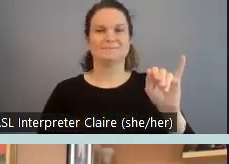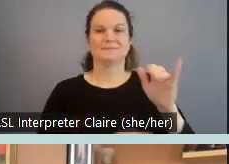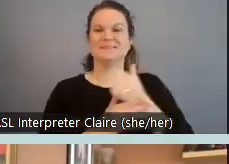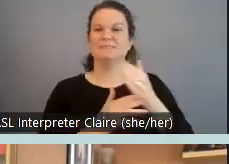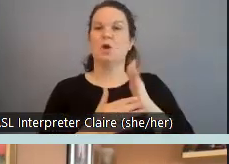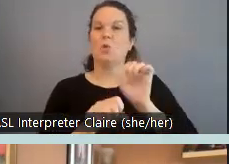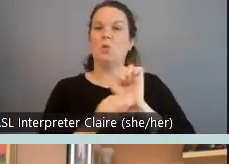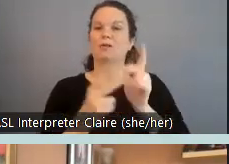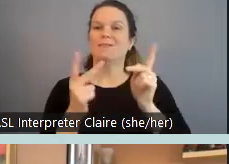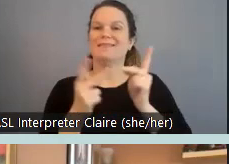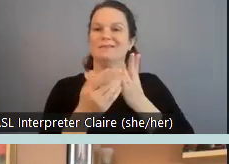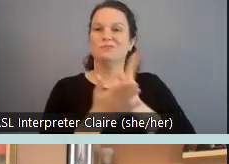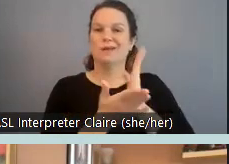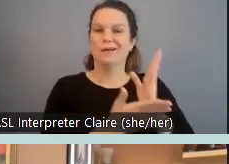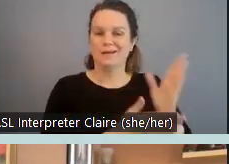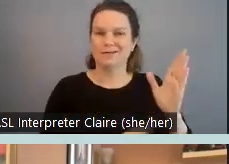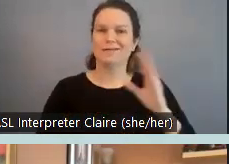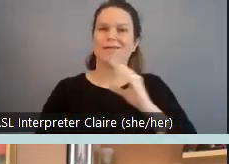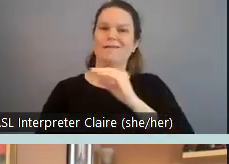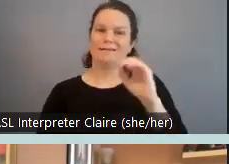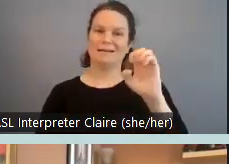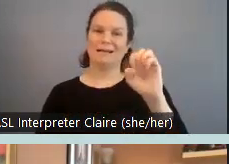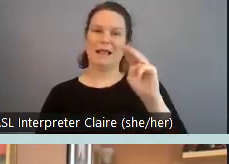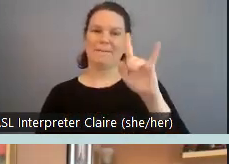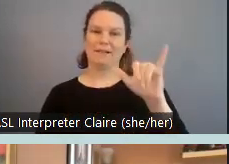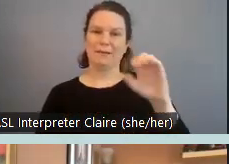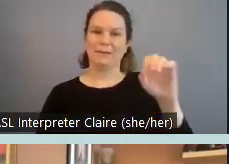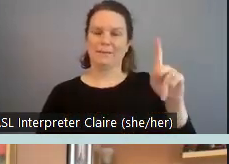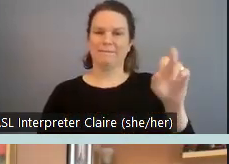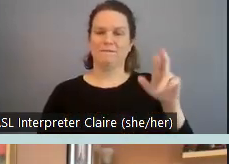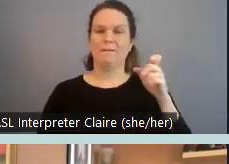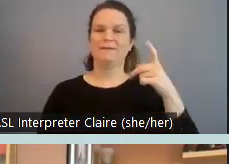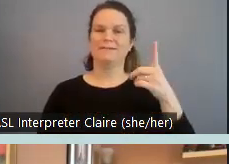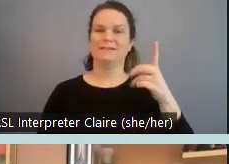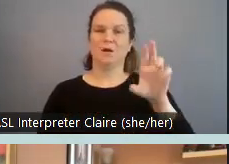rights, and Emily Cooper from Disability